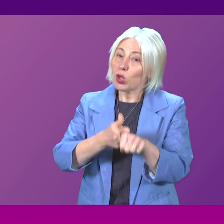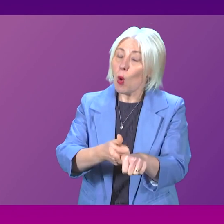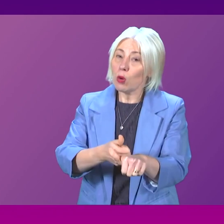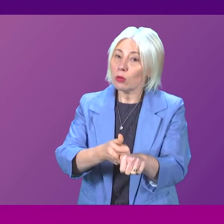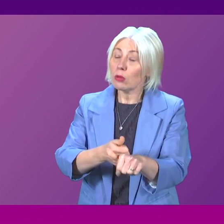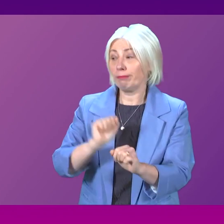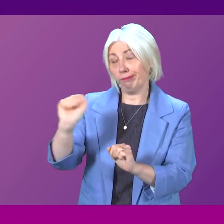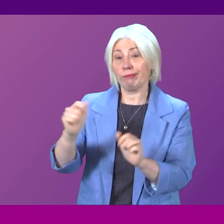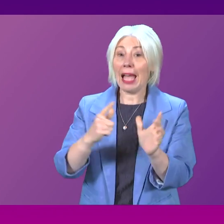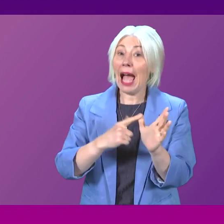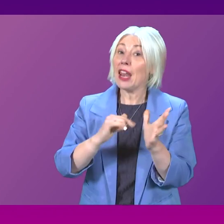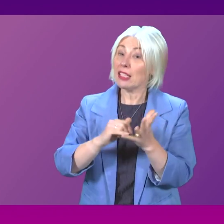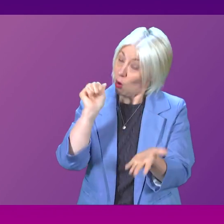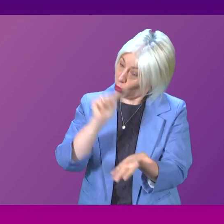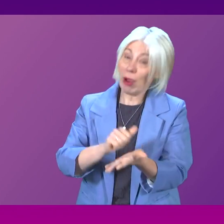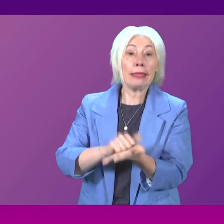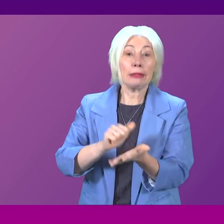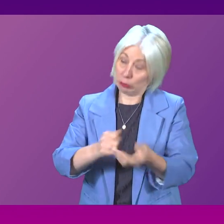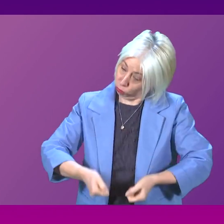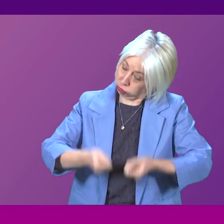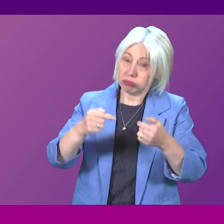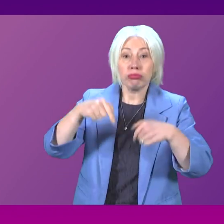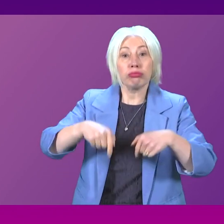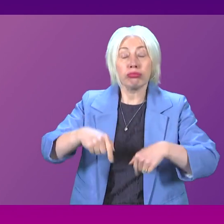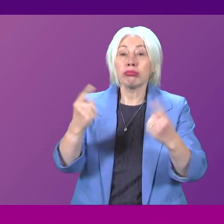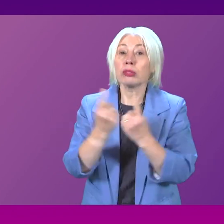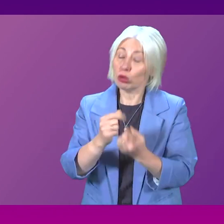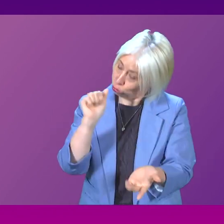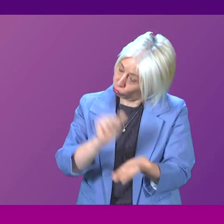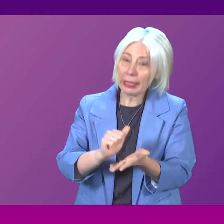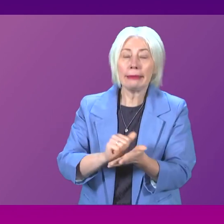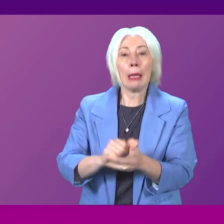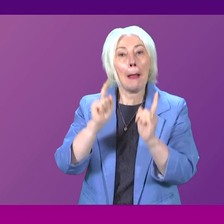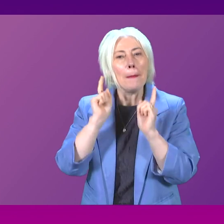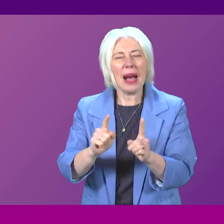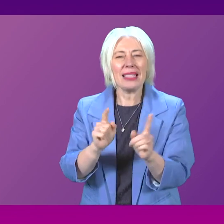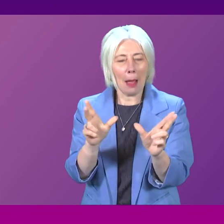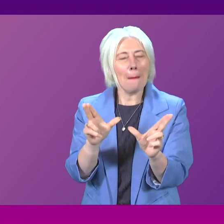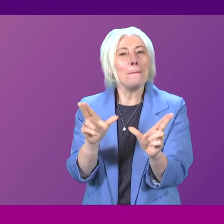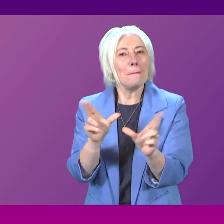Anas Sarwar is absolutely right to raise these issues, but what is always missing from Labour’s